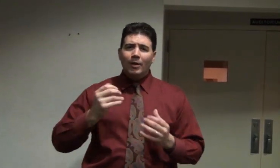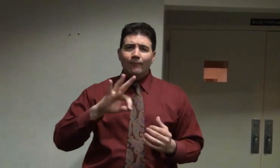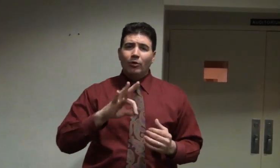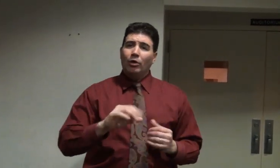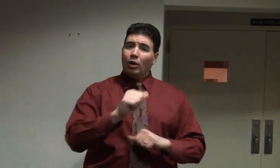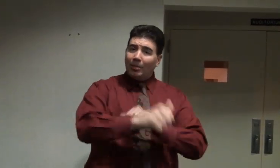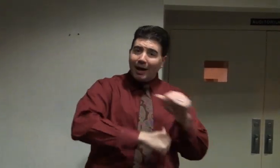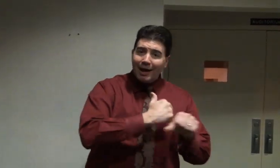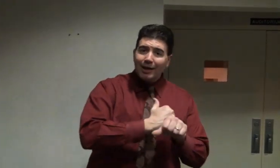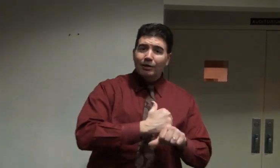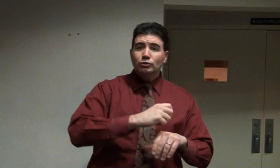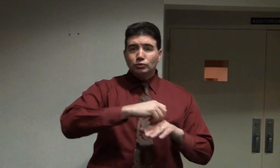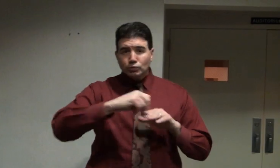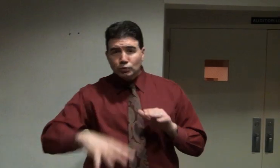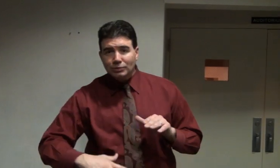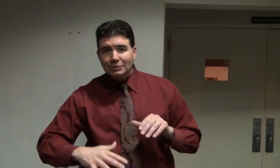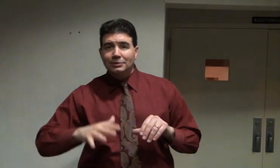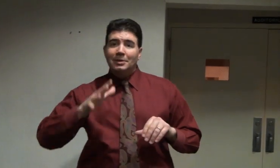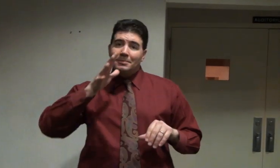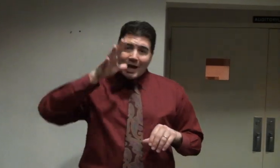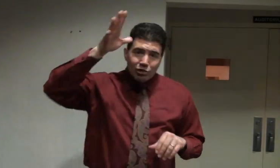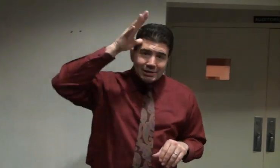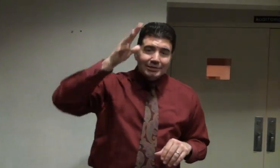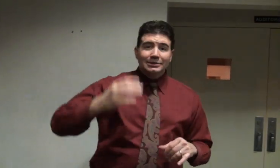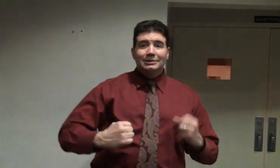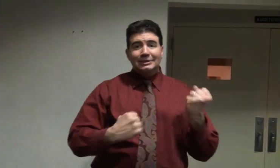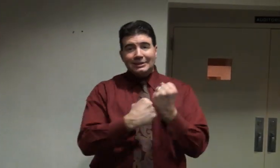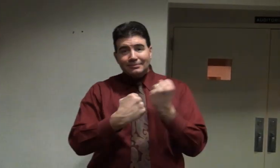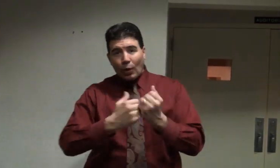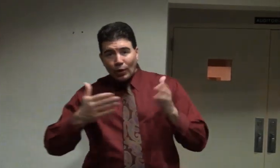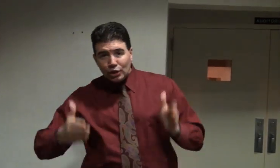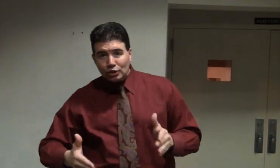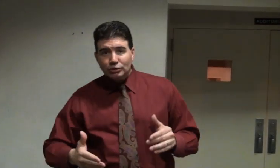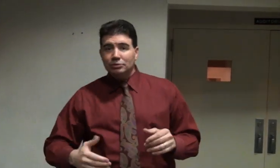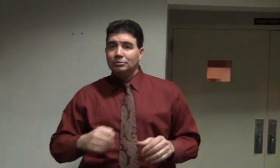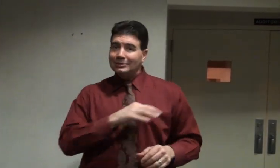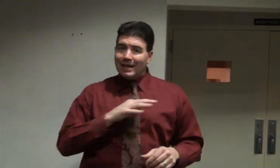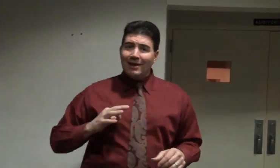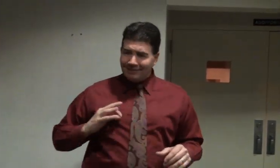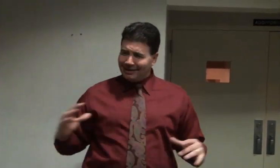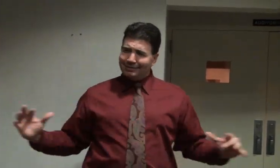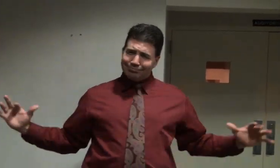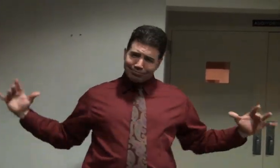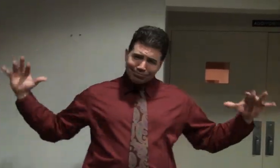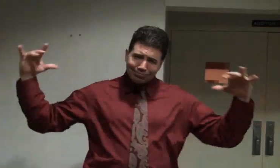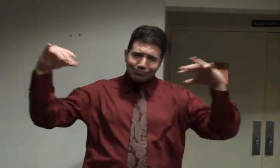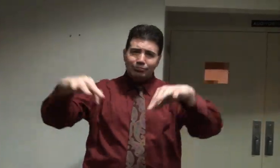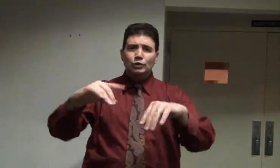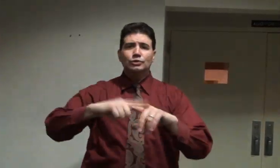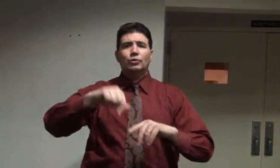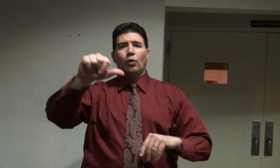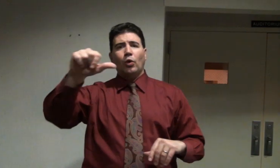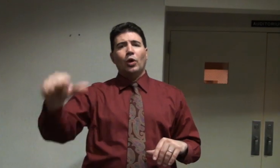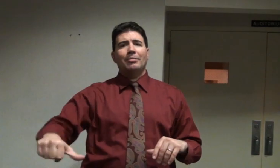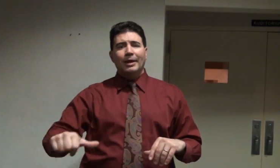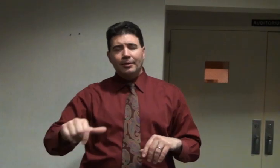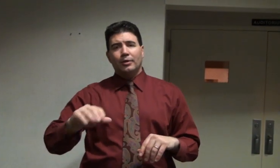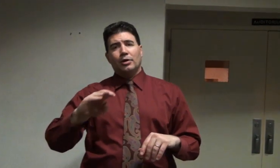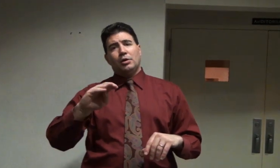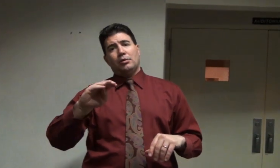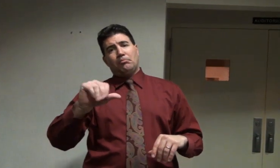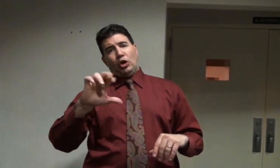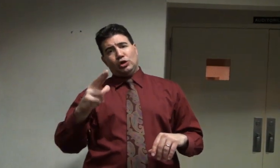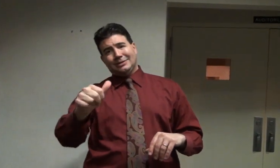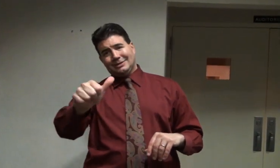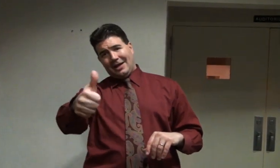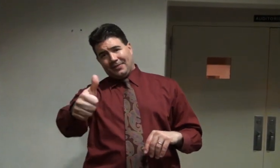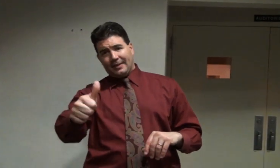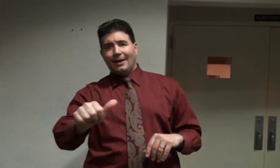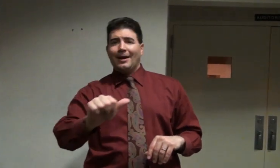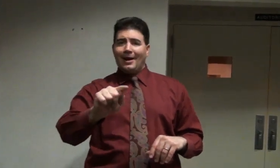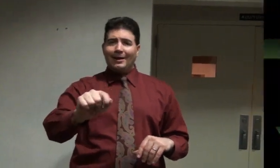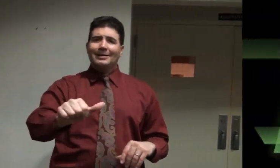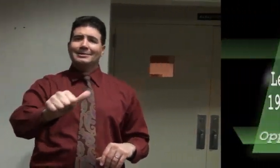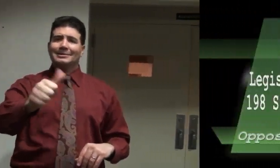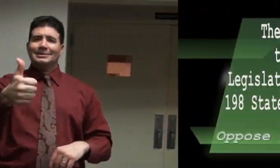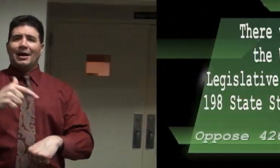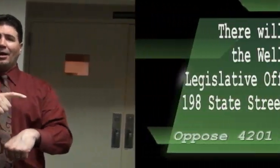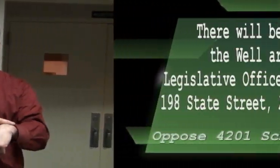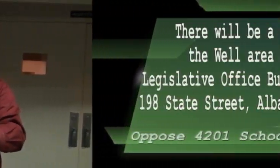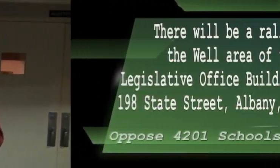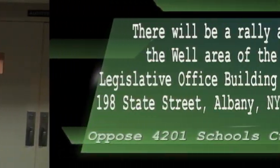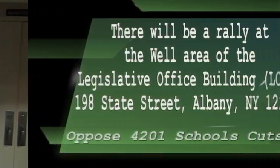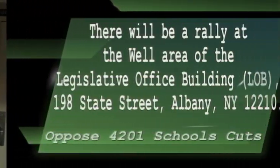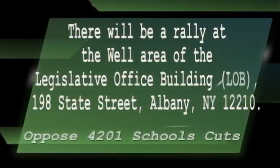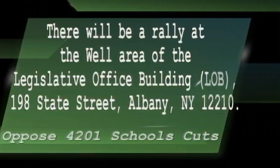will be sending a group of alumni, students, parents, supporters and staff to Albany at 10 am.